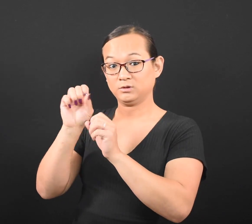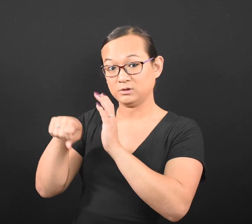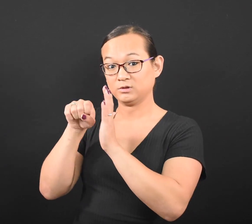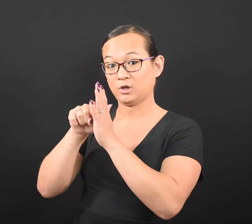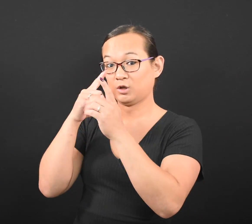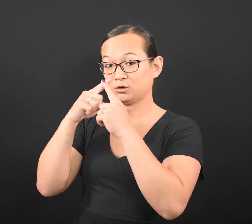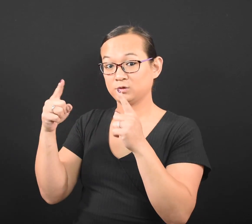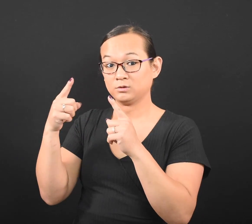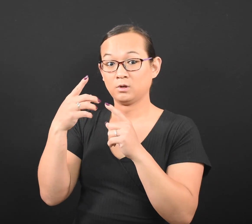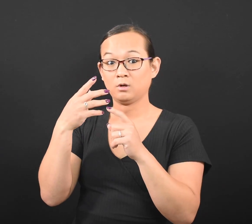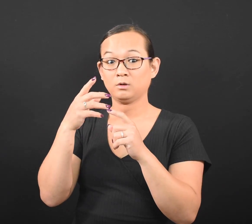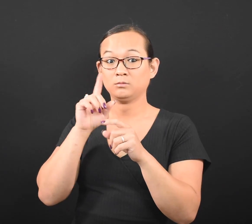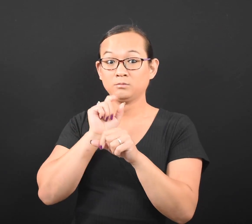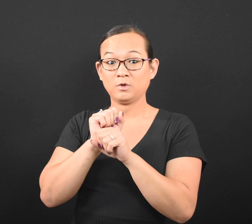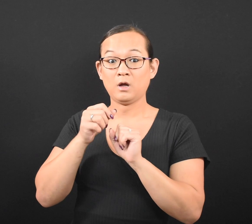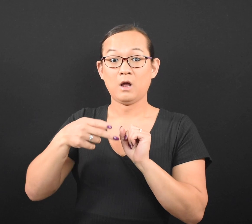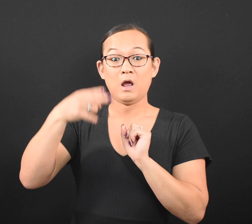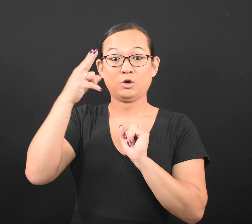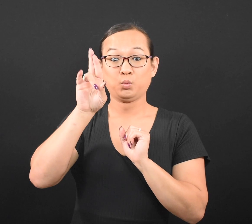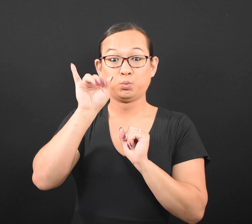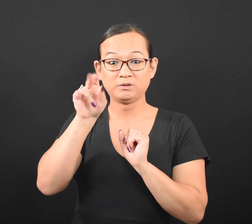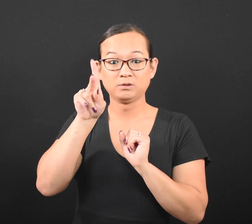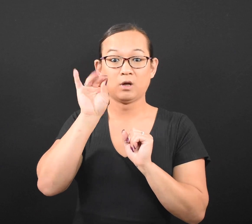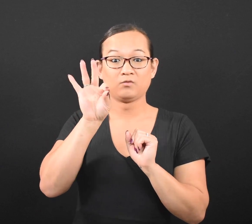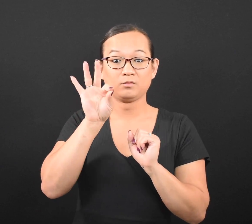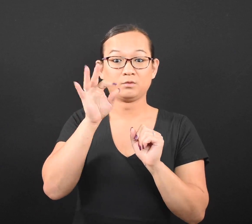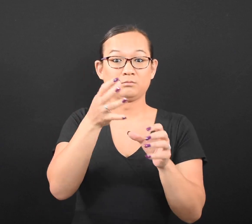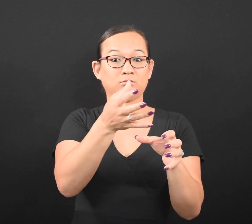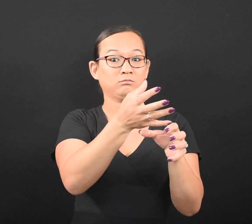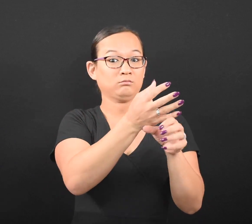puts you at higher risk of contracting COVID-19 or having more severe symptoms